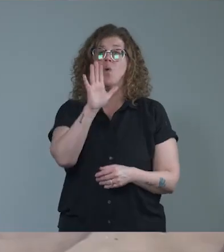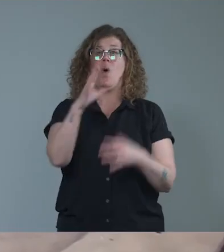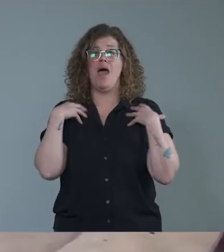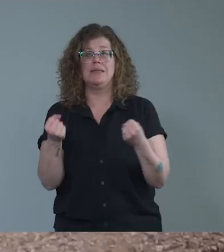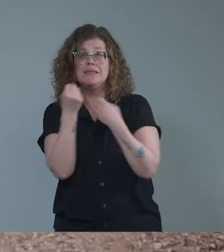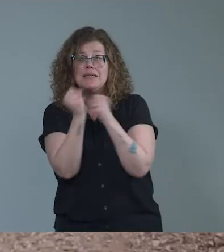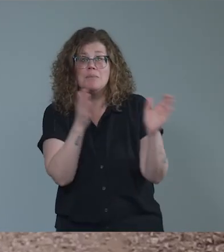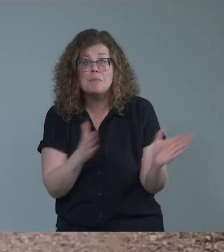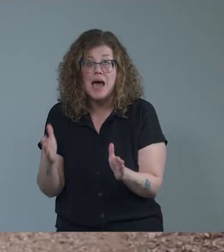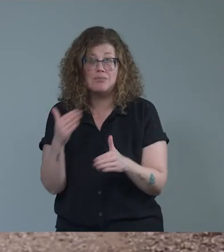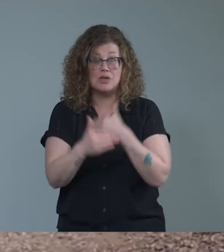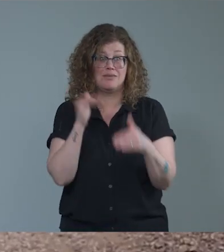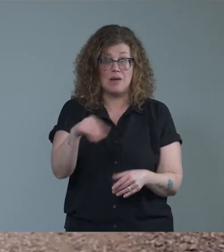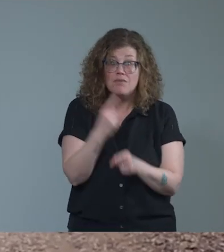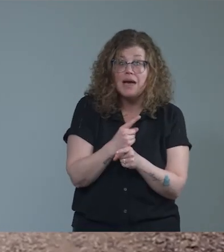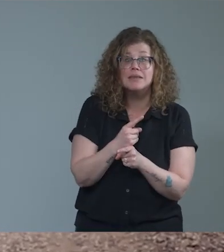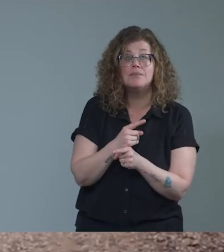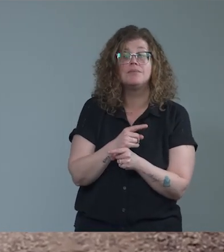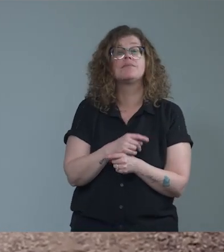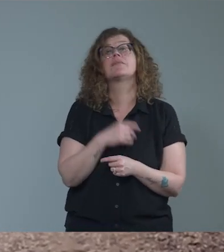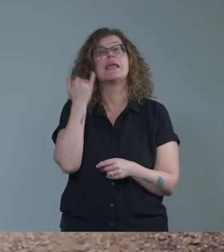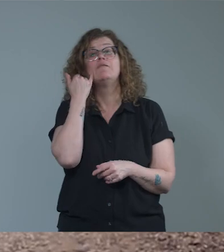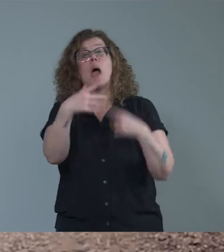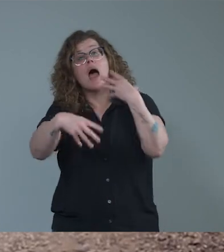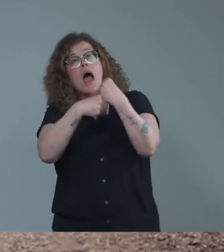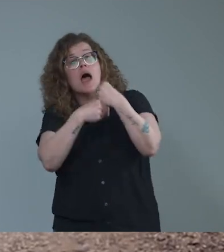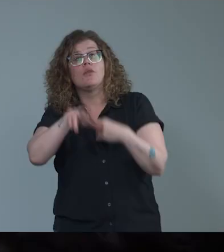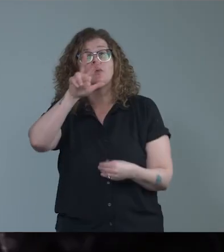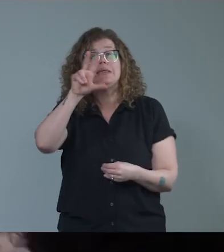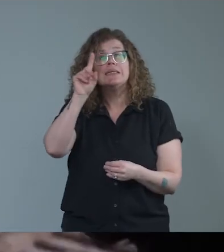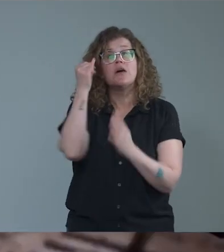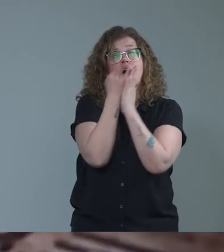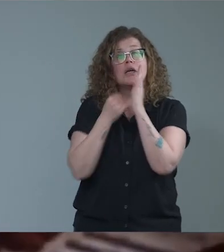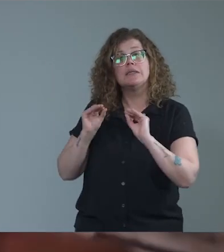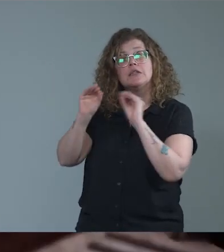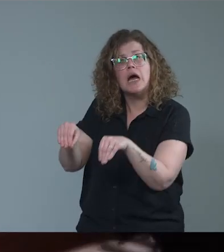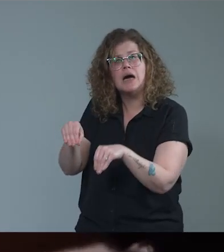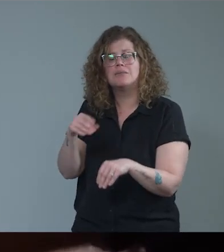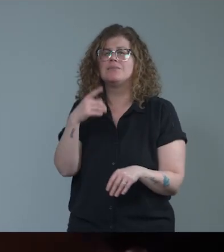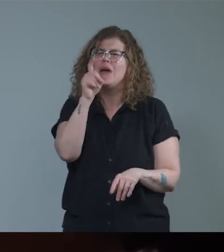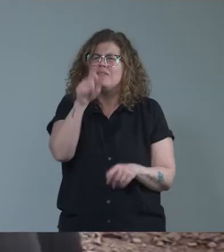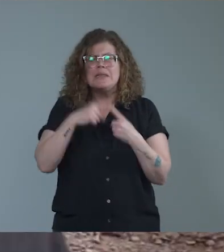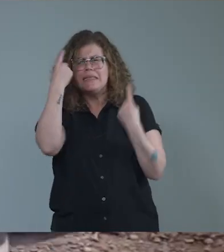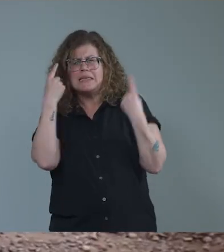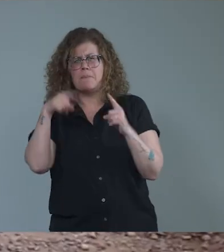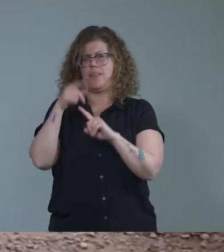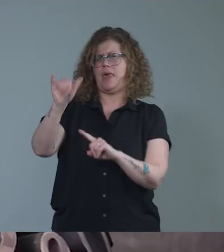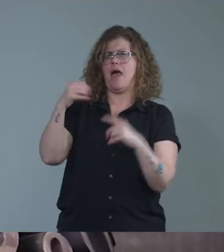have been mitigated and that you've gone through any processes that you need to go through in order to have a decent health and safety plan